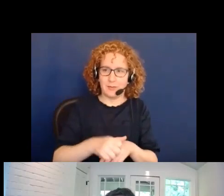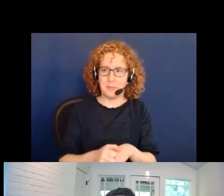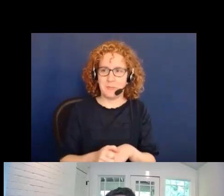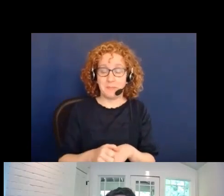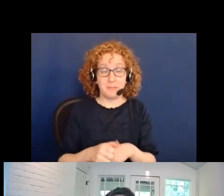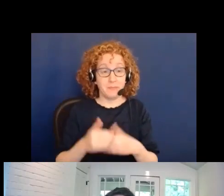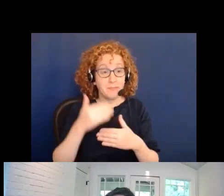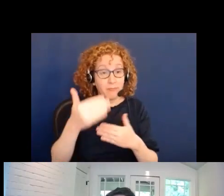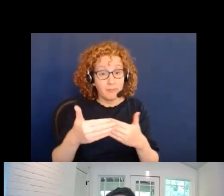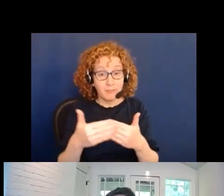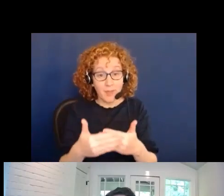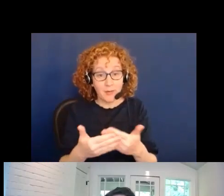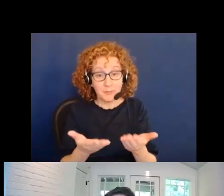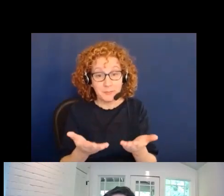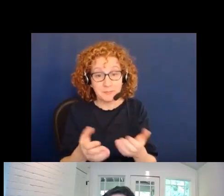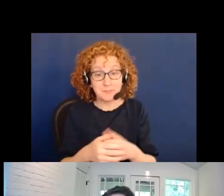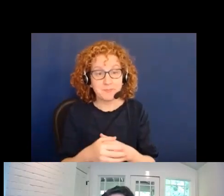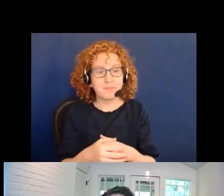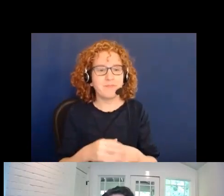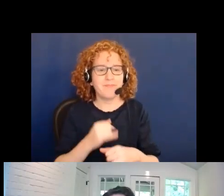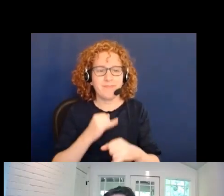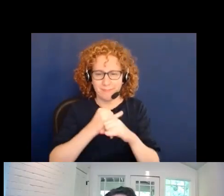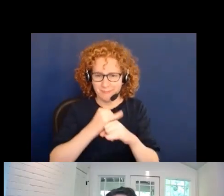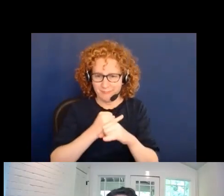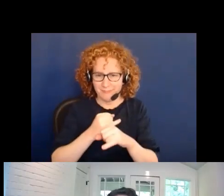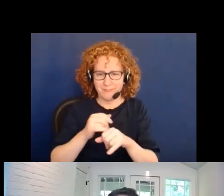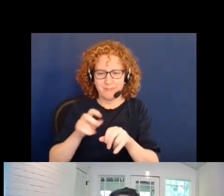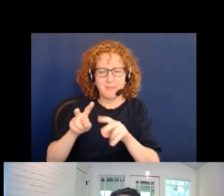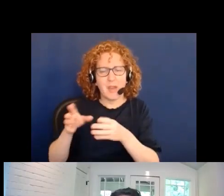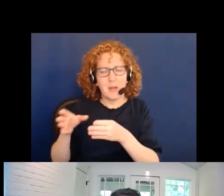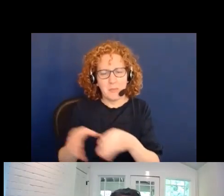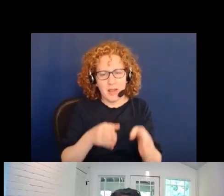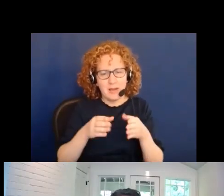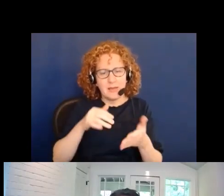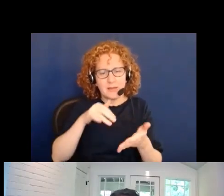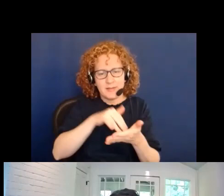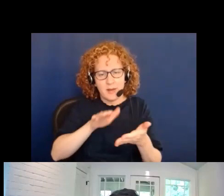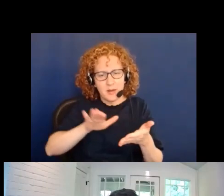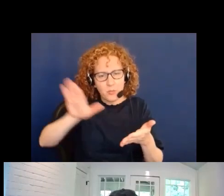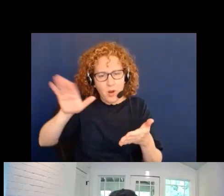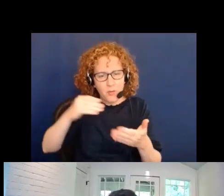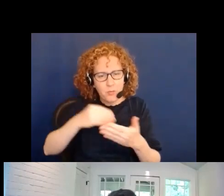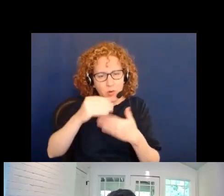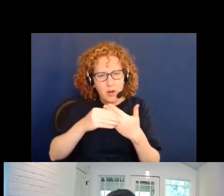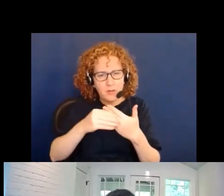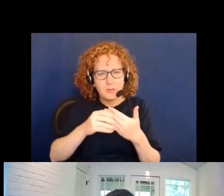So institutions planning study abroad programs should really check CDC's destination specific